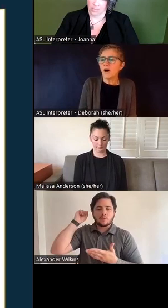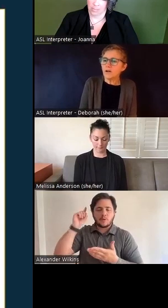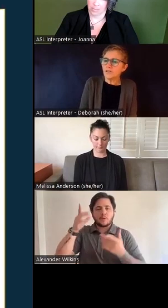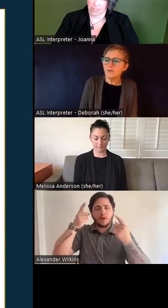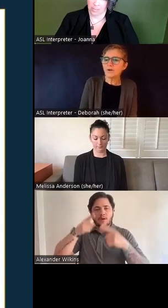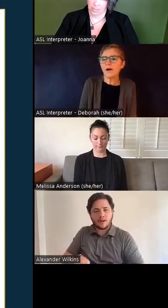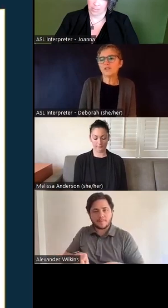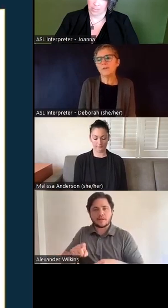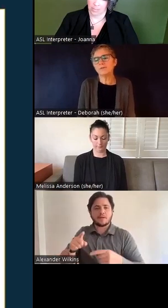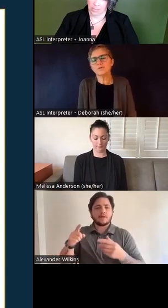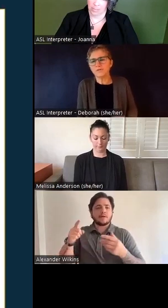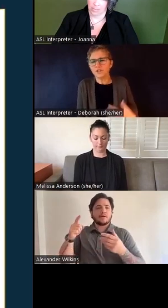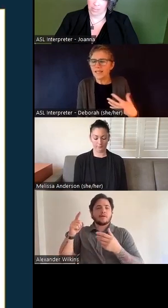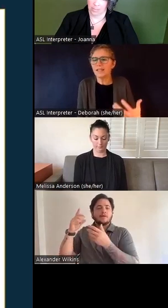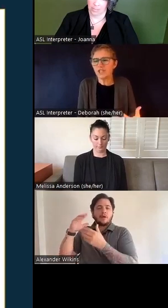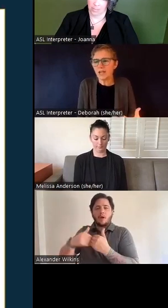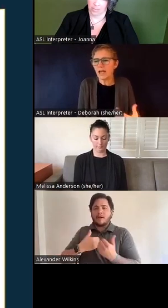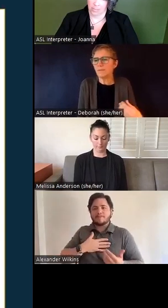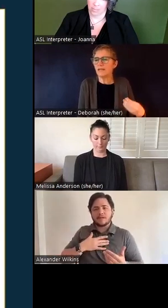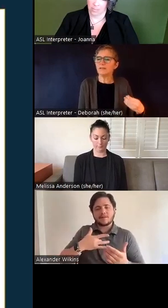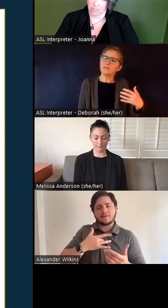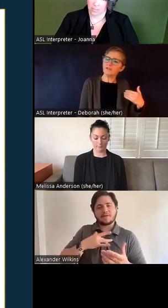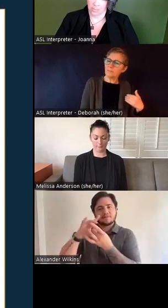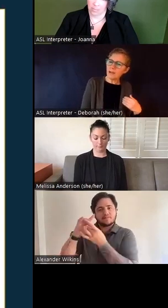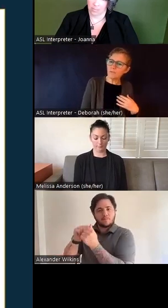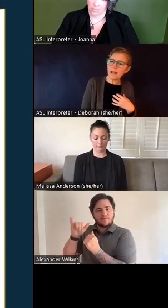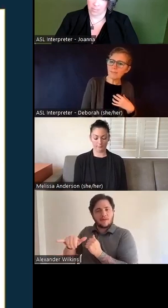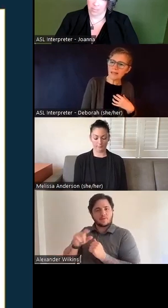also requires people to, sort of, check in and check out, meaning look back on what happened